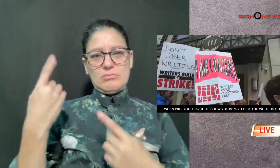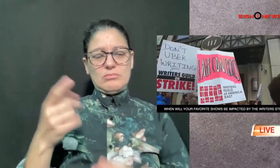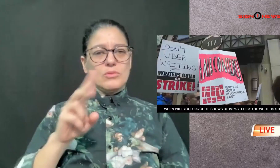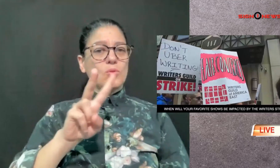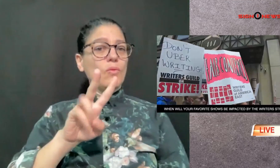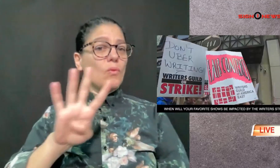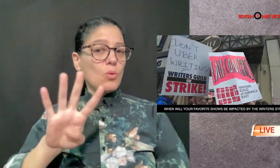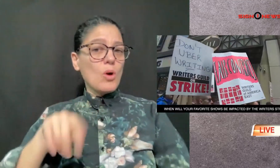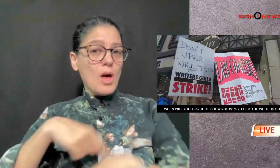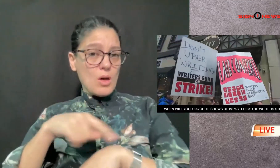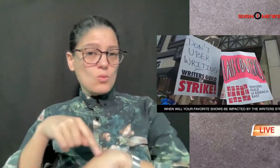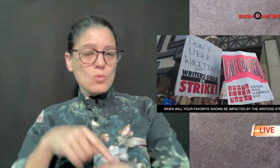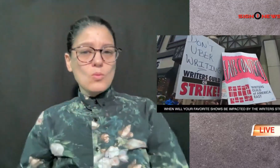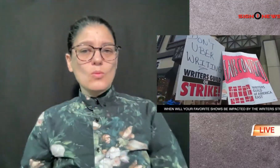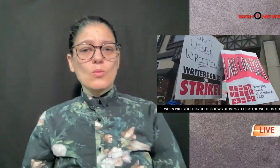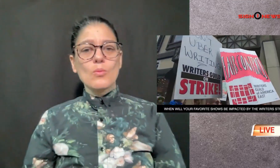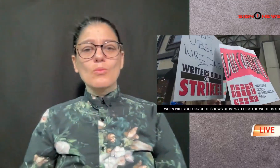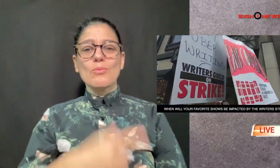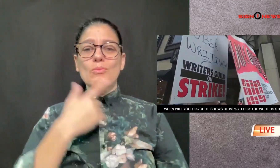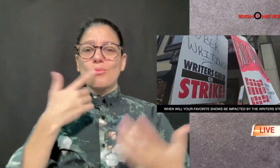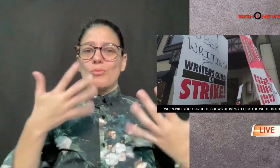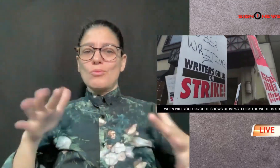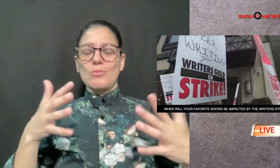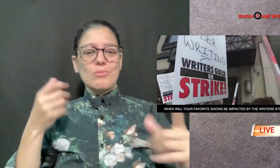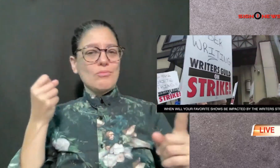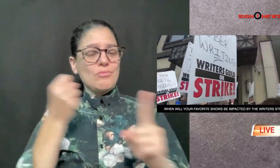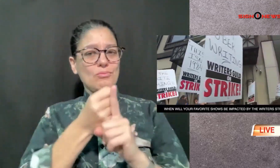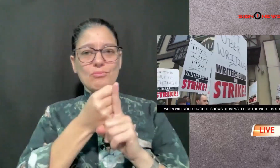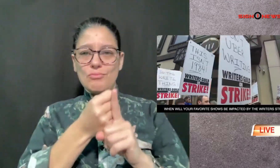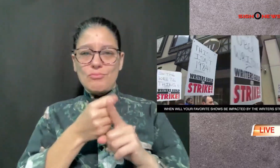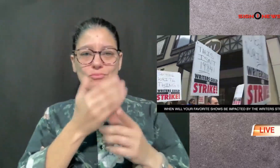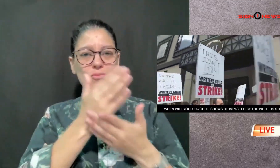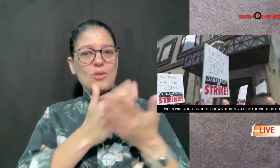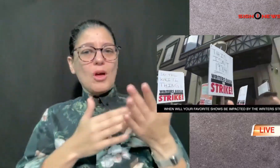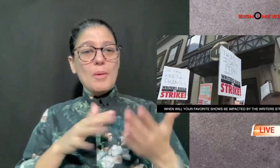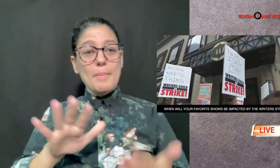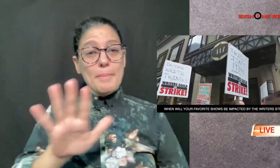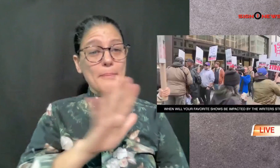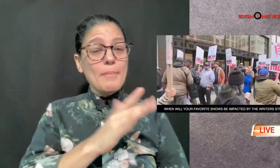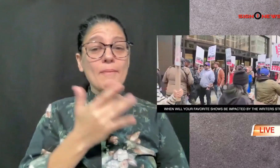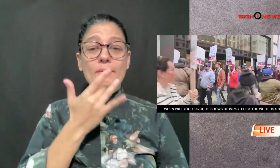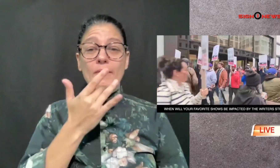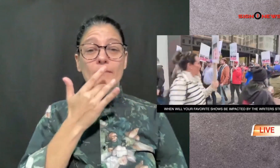the writers guild strike began less than 24 hours ago and it's already affecting some